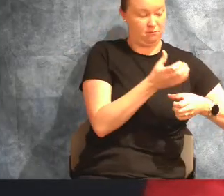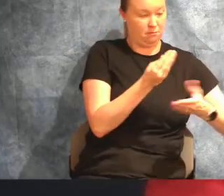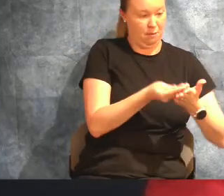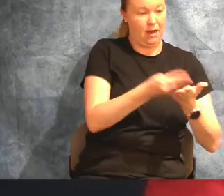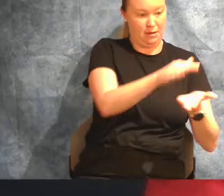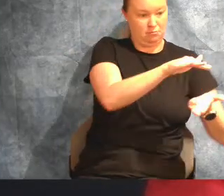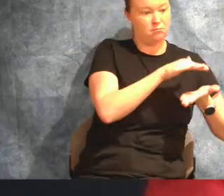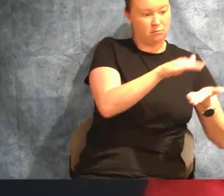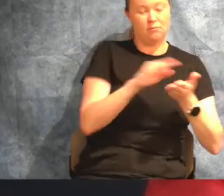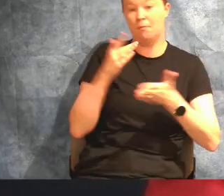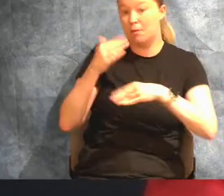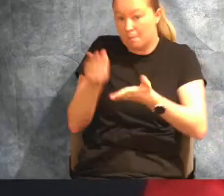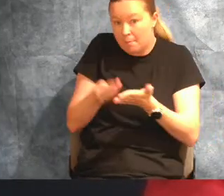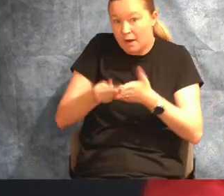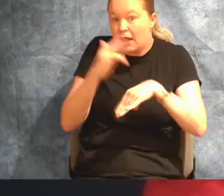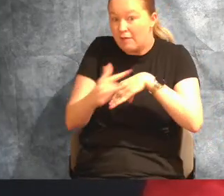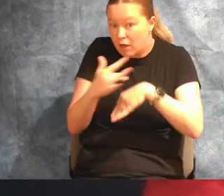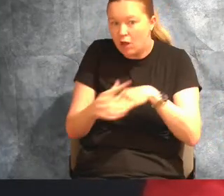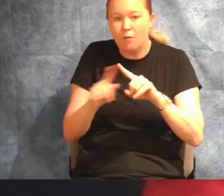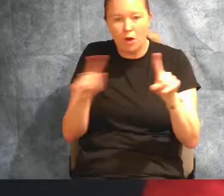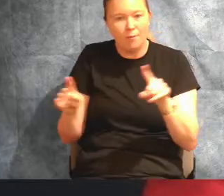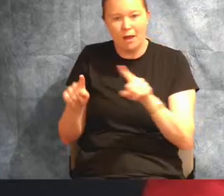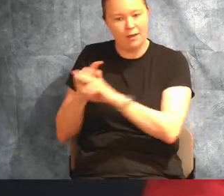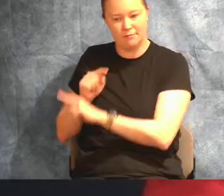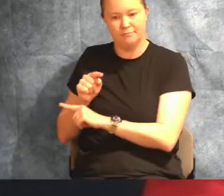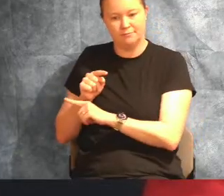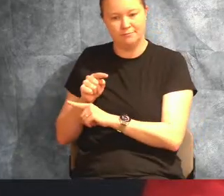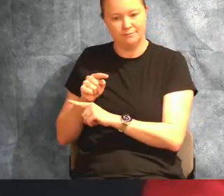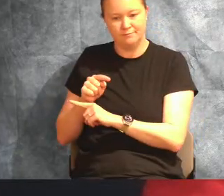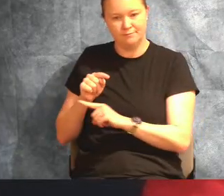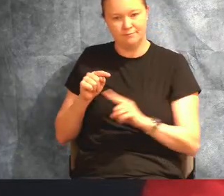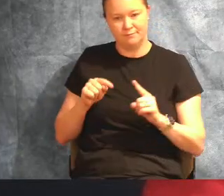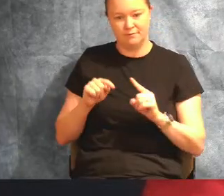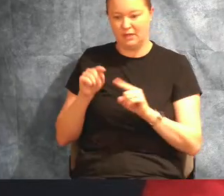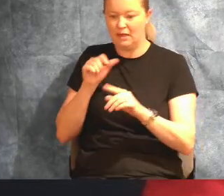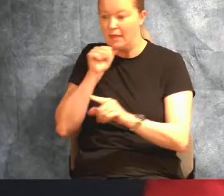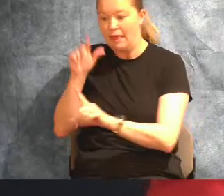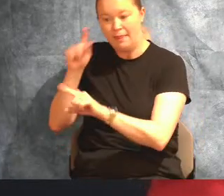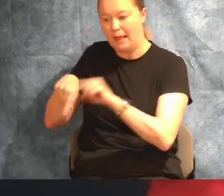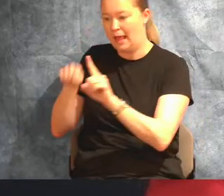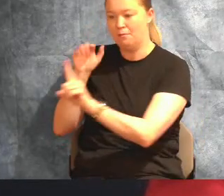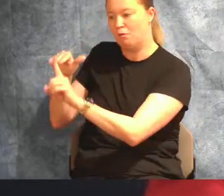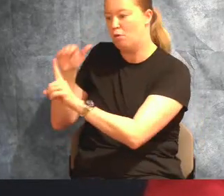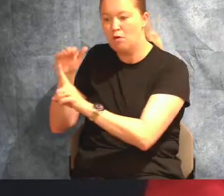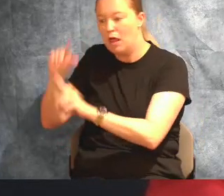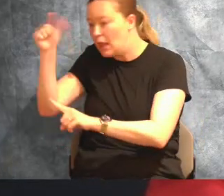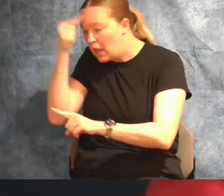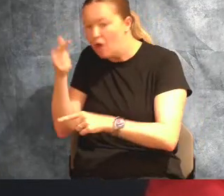out there, but it can't come running over here to the government asking us to raise taxes every